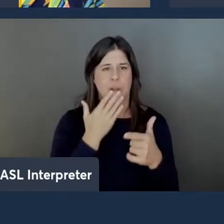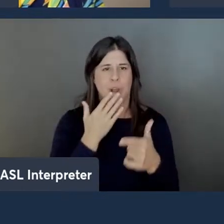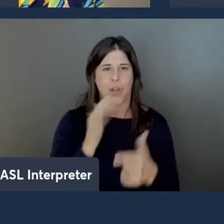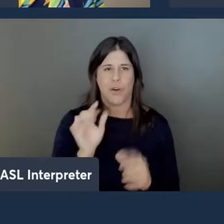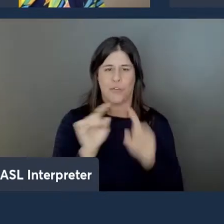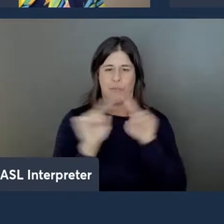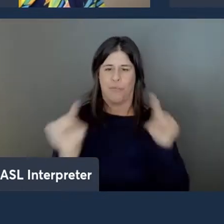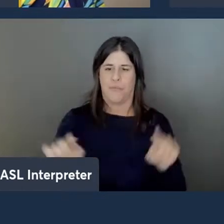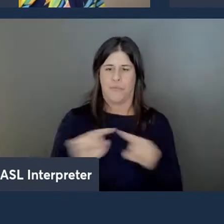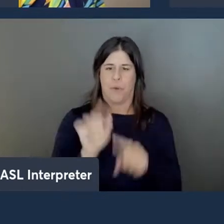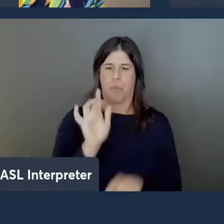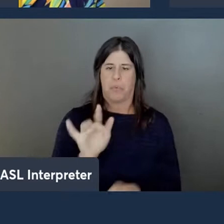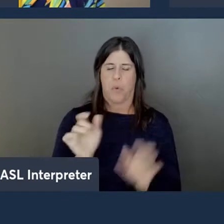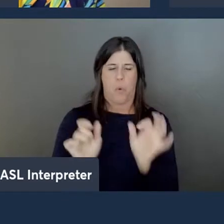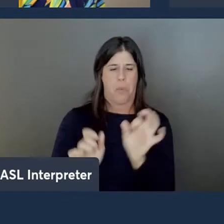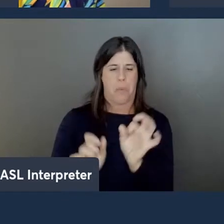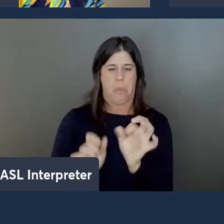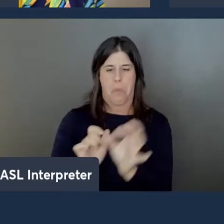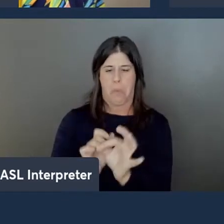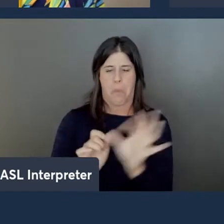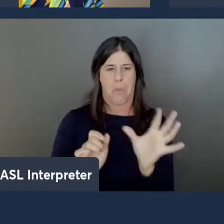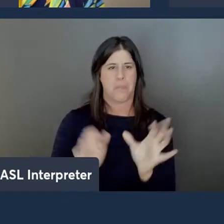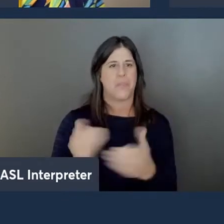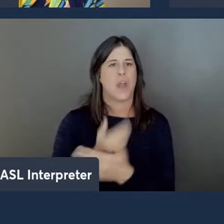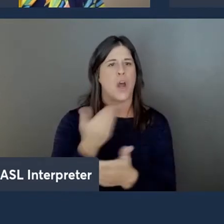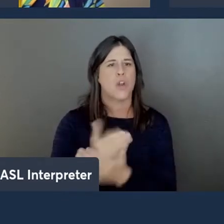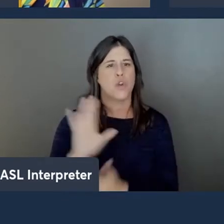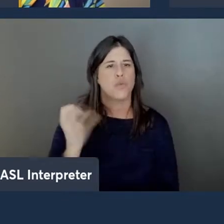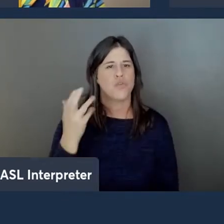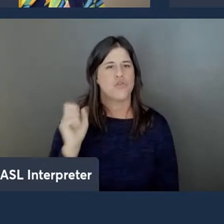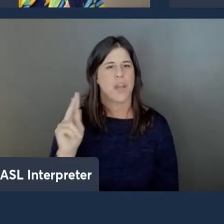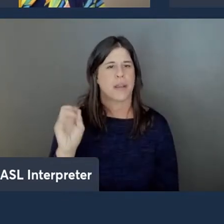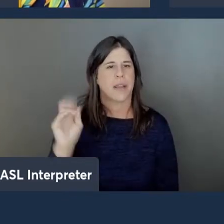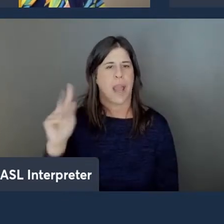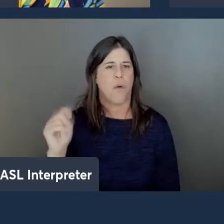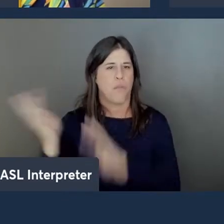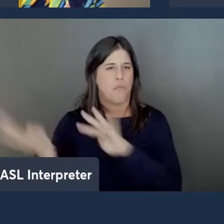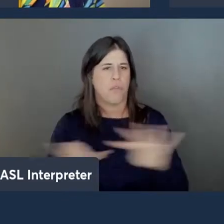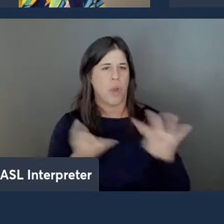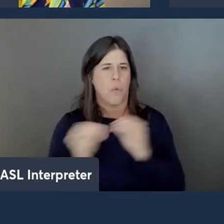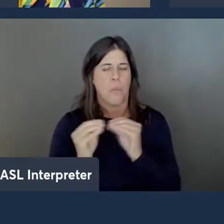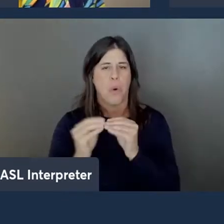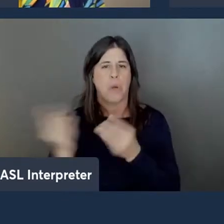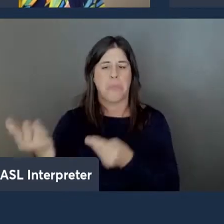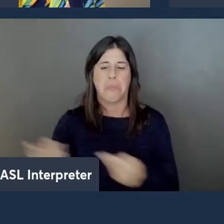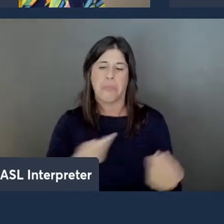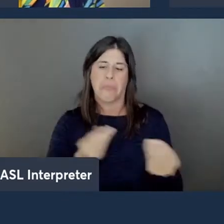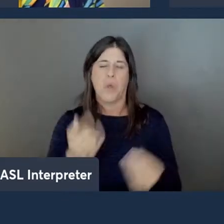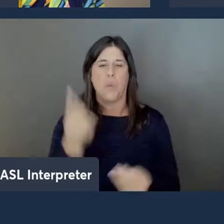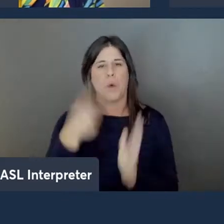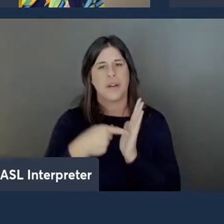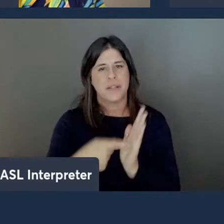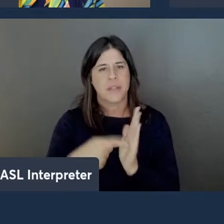If you have a new checkout flow that is more streamlined, that's one example. So let me use your experiences.